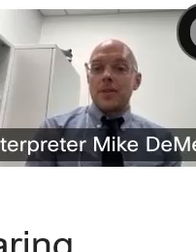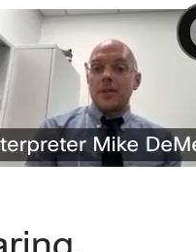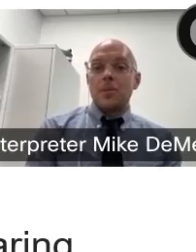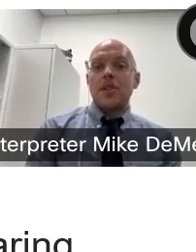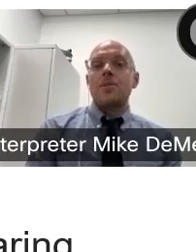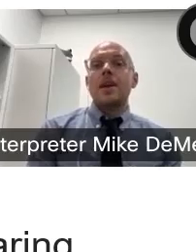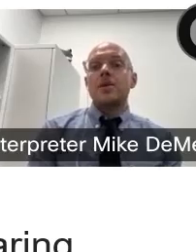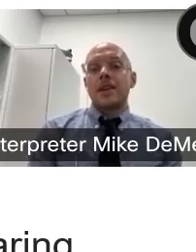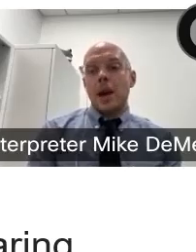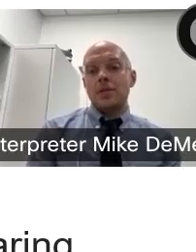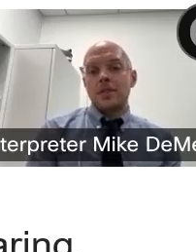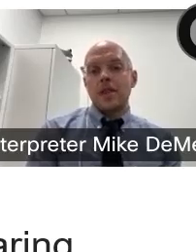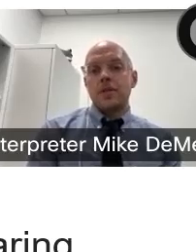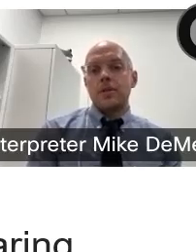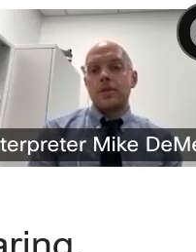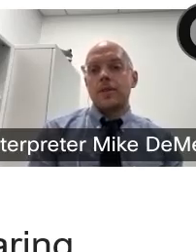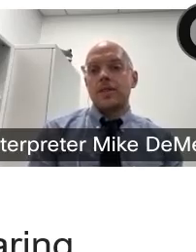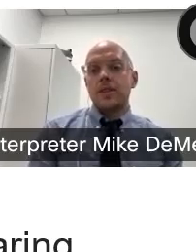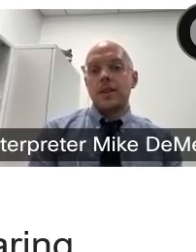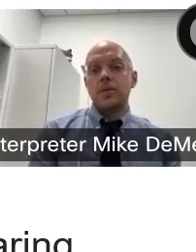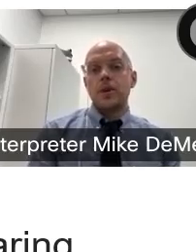but they may use a caption telephone service in which